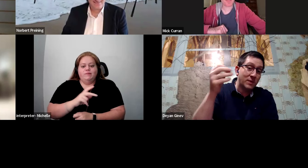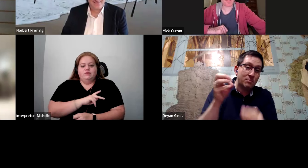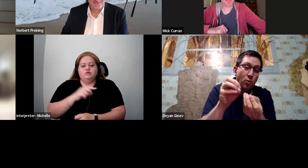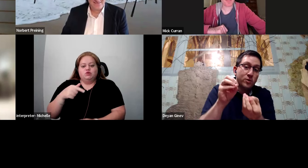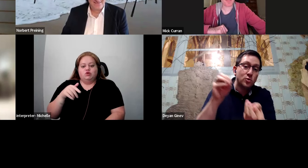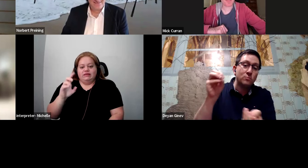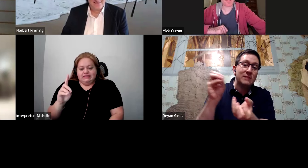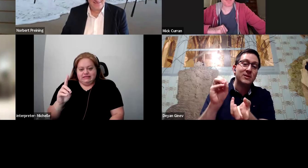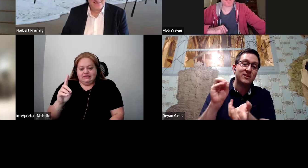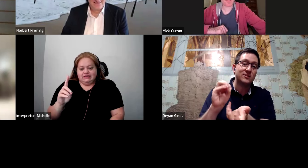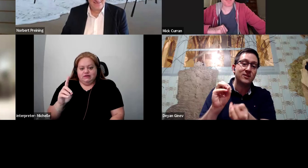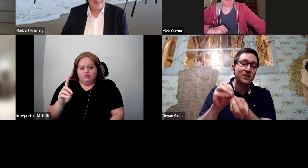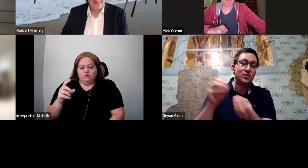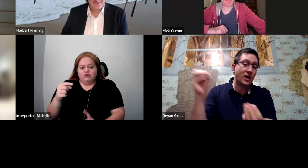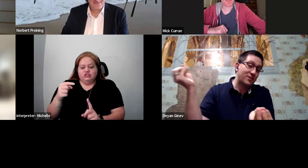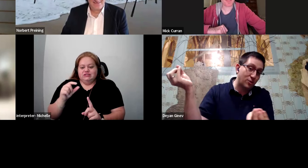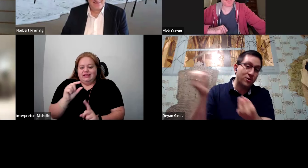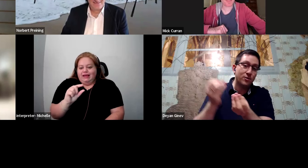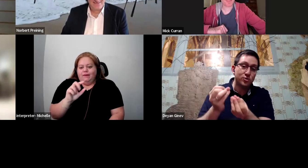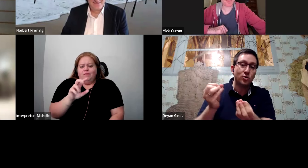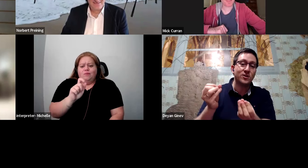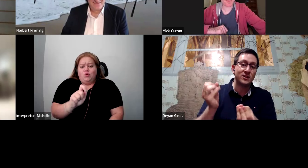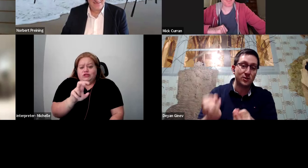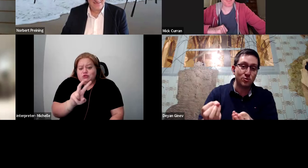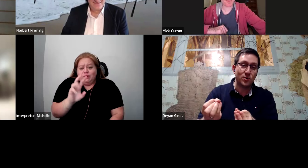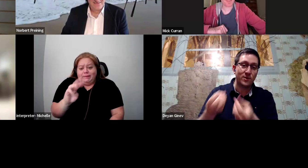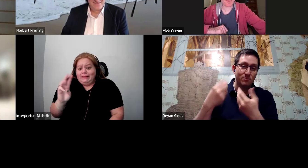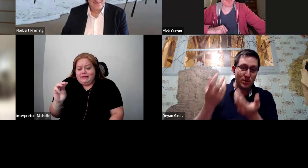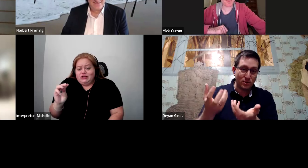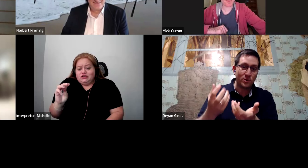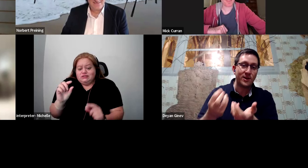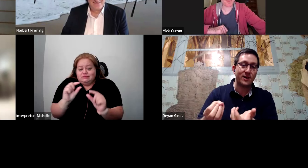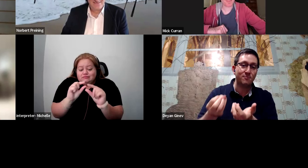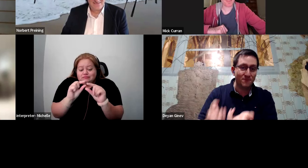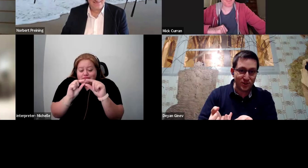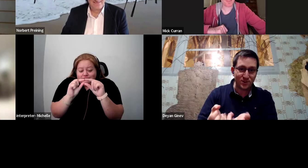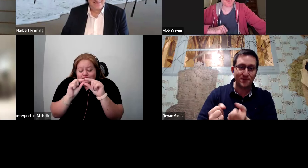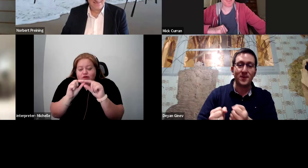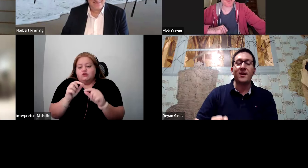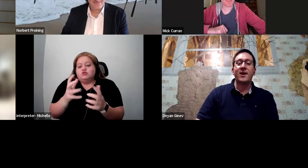may be 0.2 millimeters either longer or shorter than the usual one, because you want to have perfection.